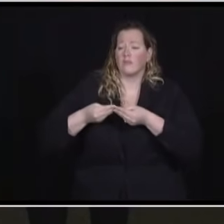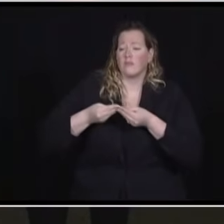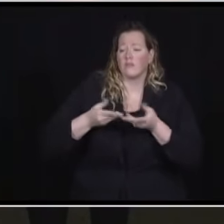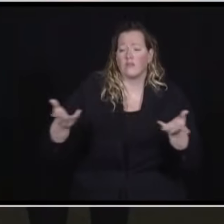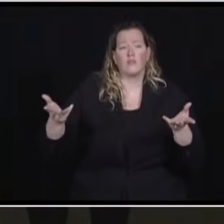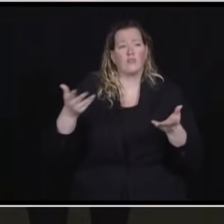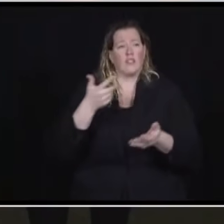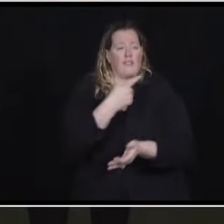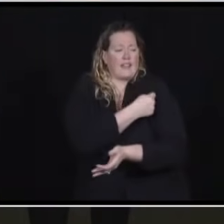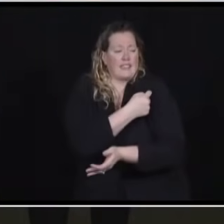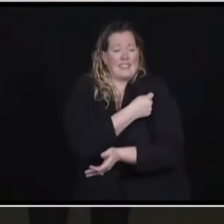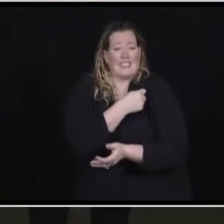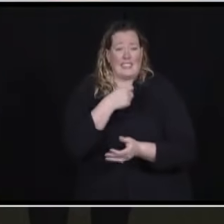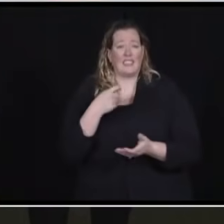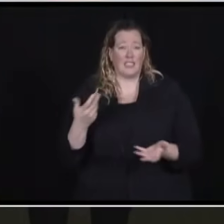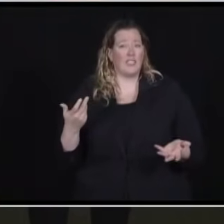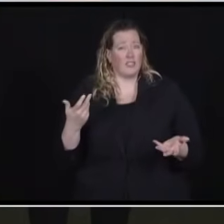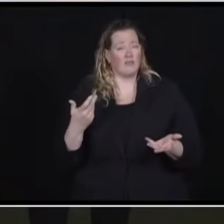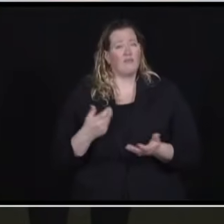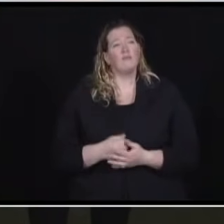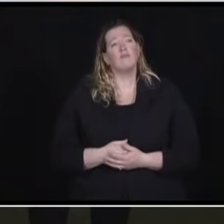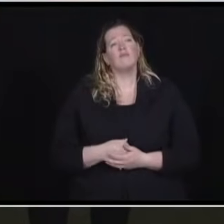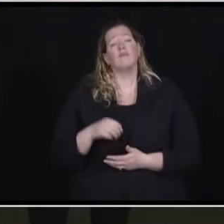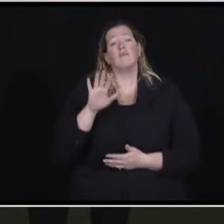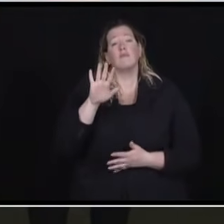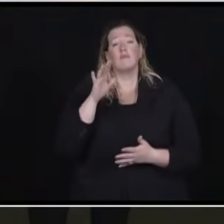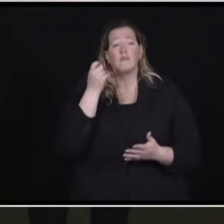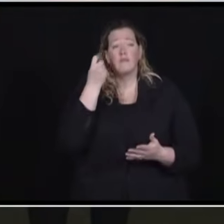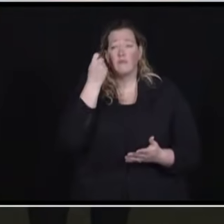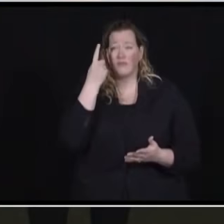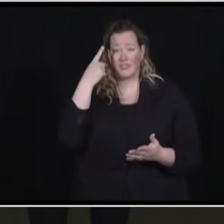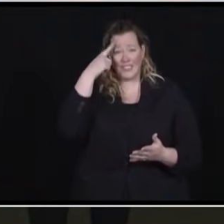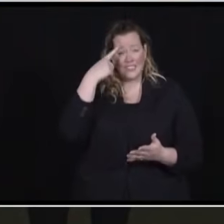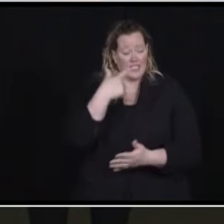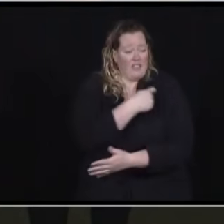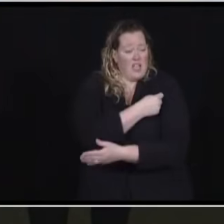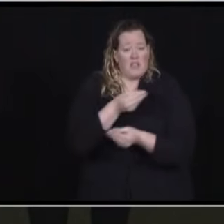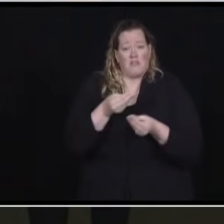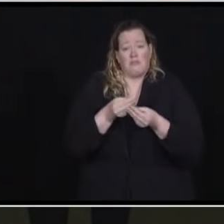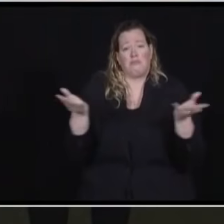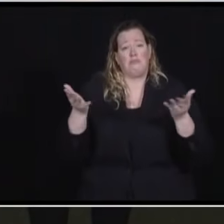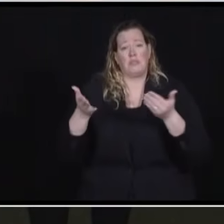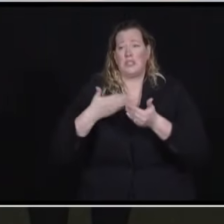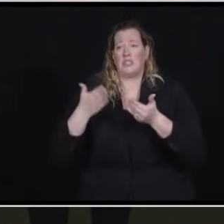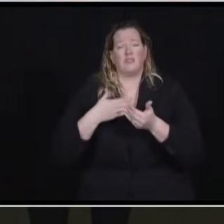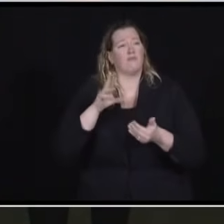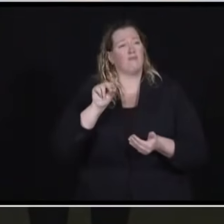This task force will be responsible for the largest vaccine rollout in a generation. A massive logistical undertaking